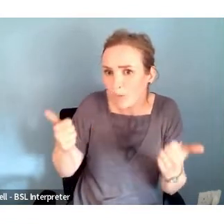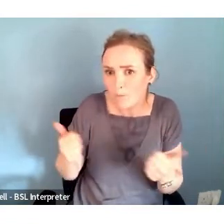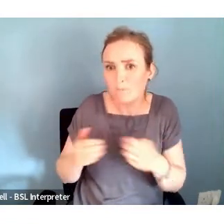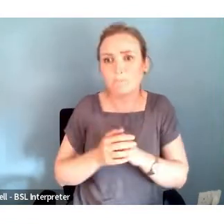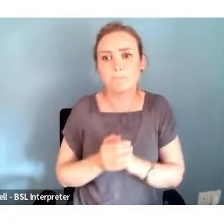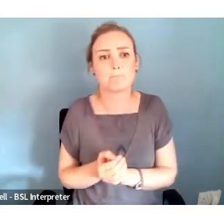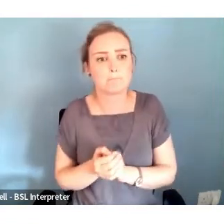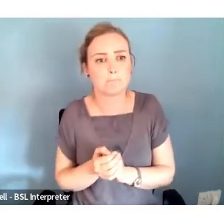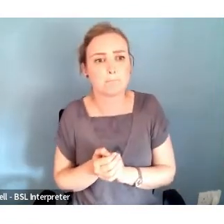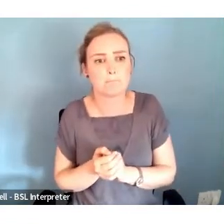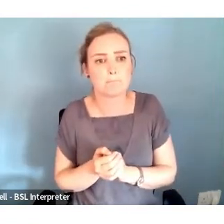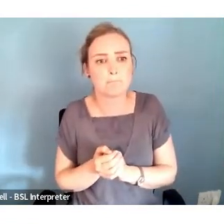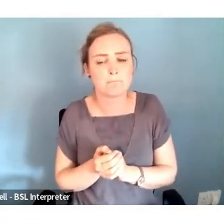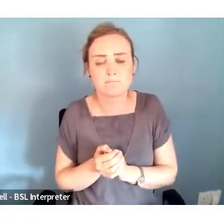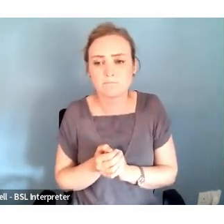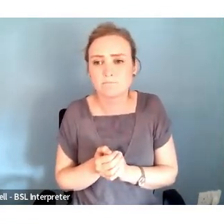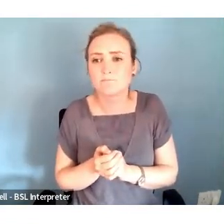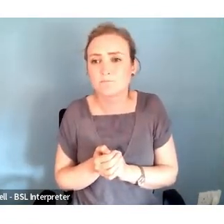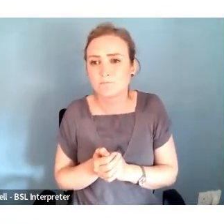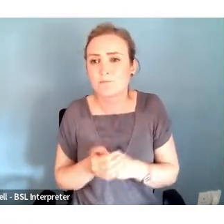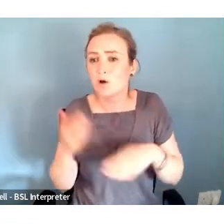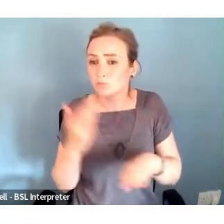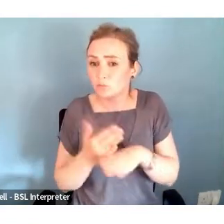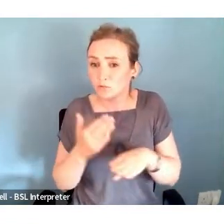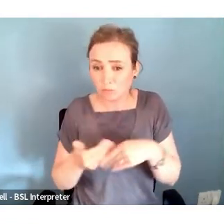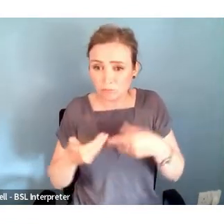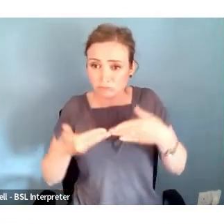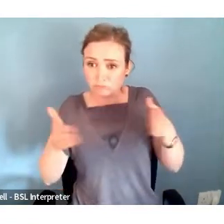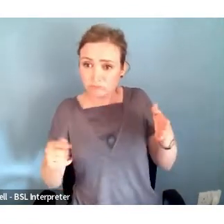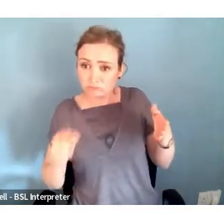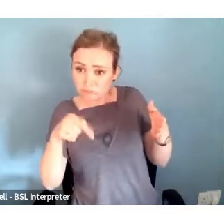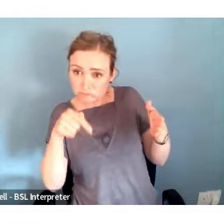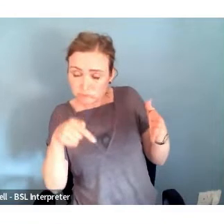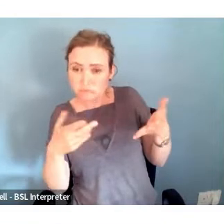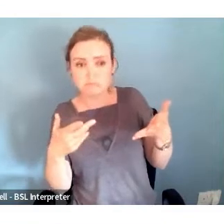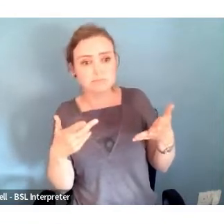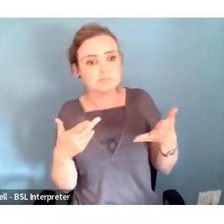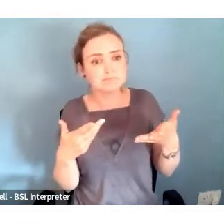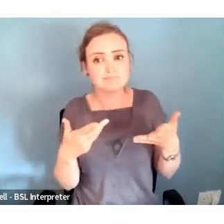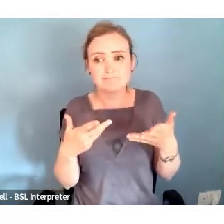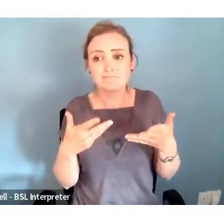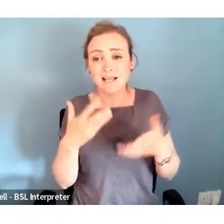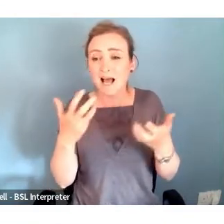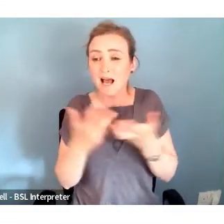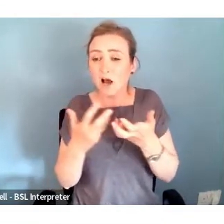and it gives us an opportunity to look at it and how it might be done differently in the future. The